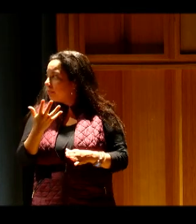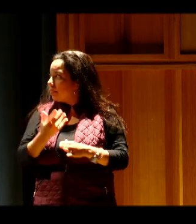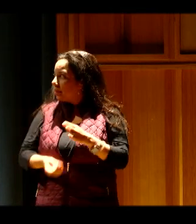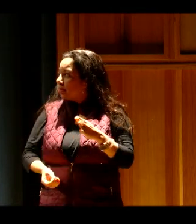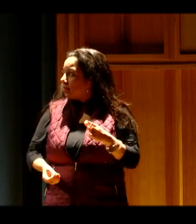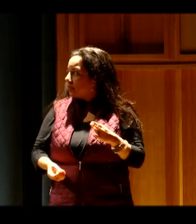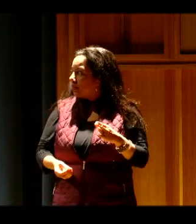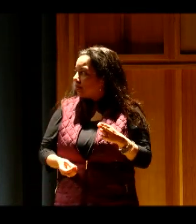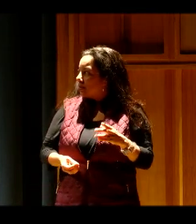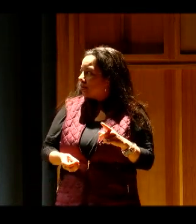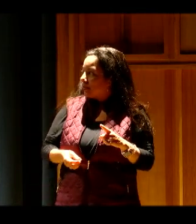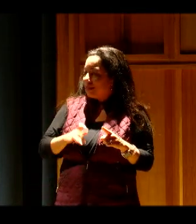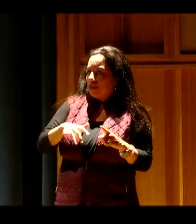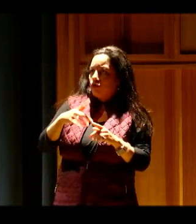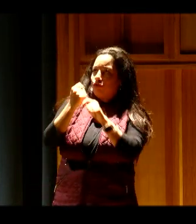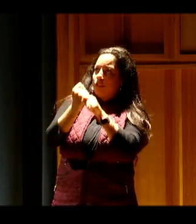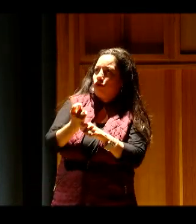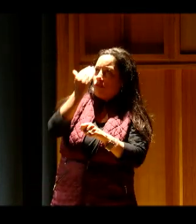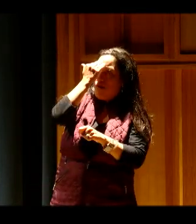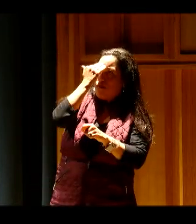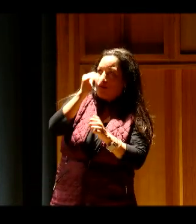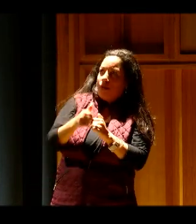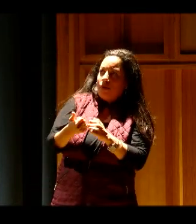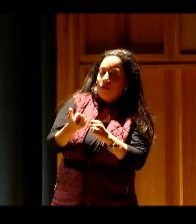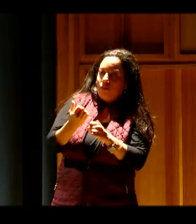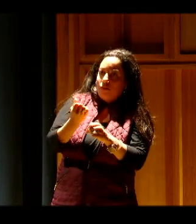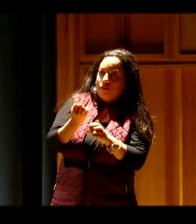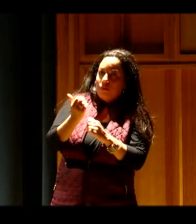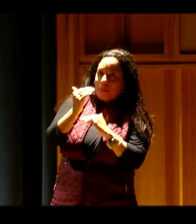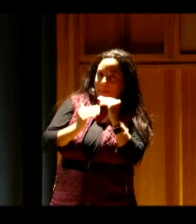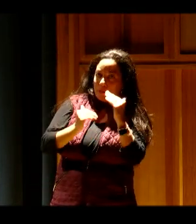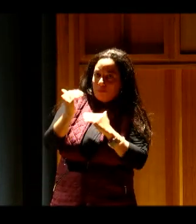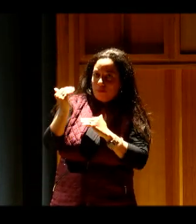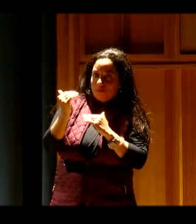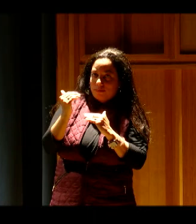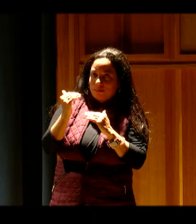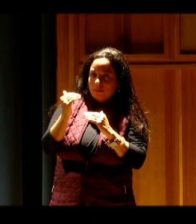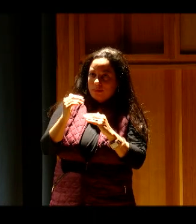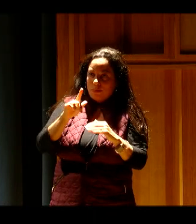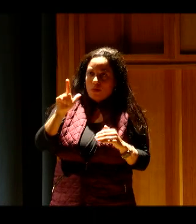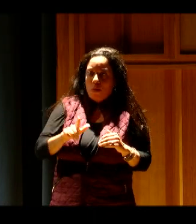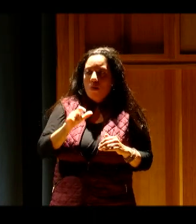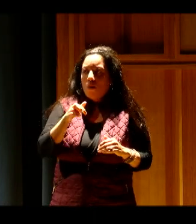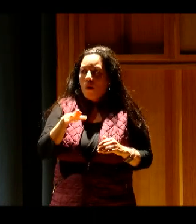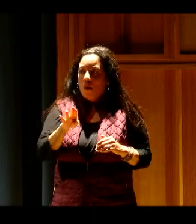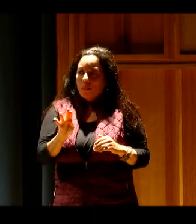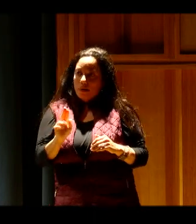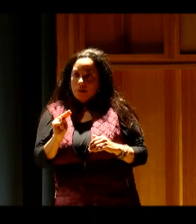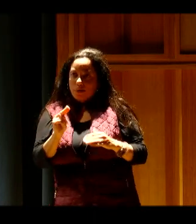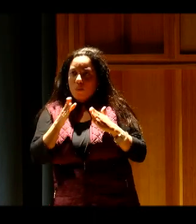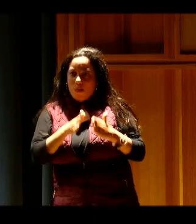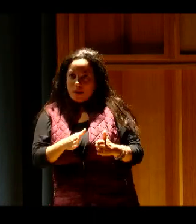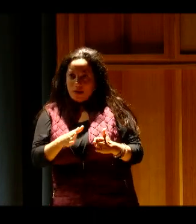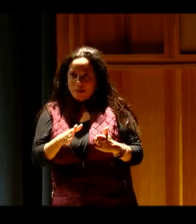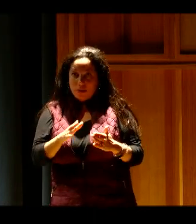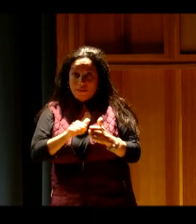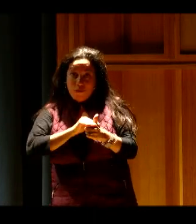that traditional knowledge of how to build buildings in a low-carbon way from that to the avoided carbon